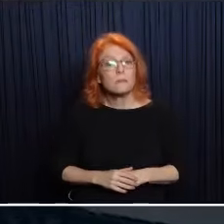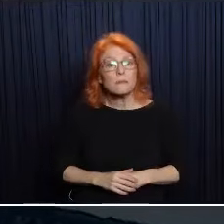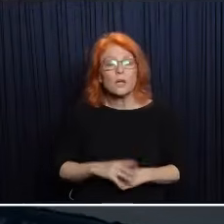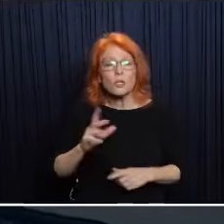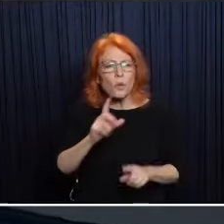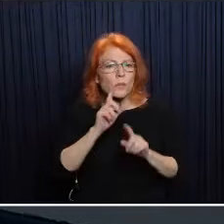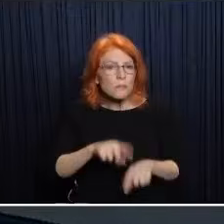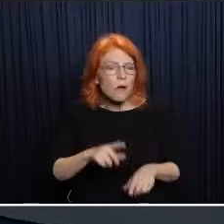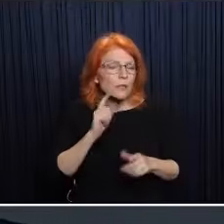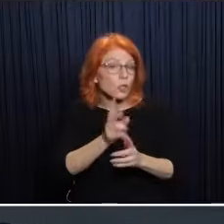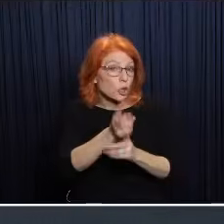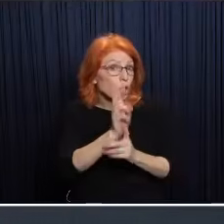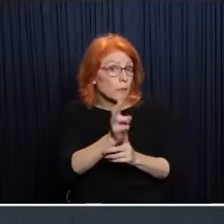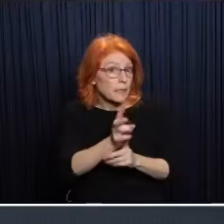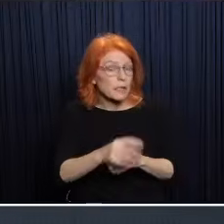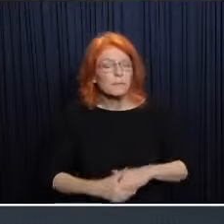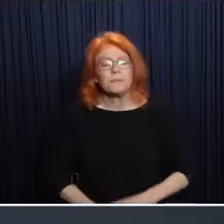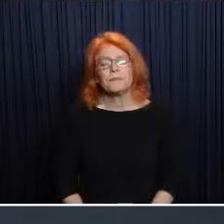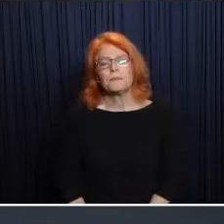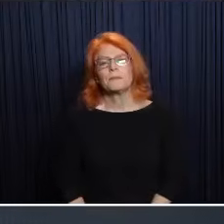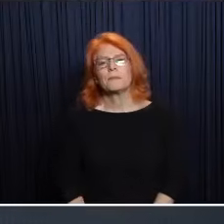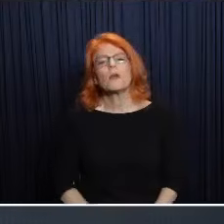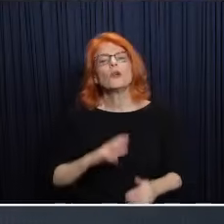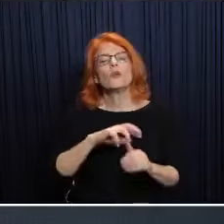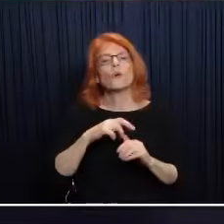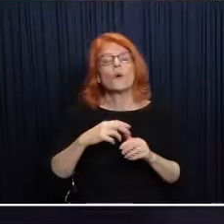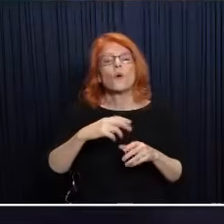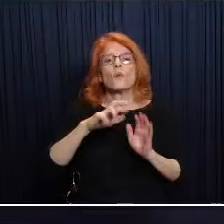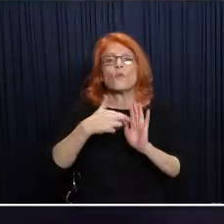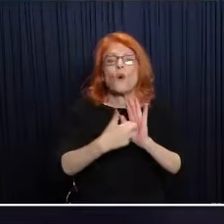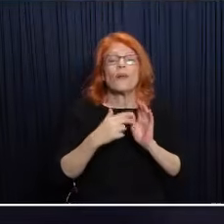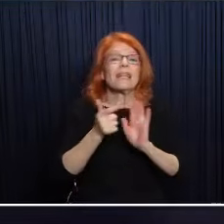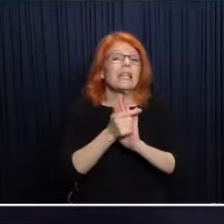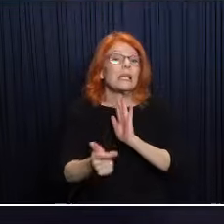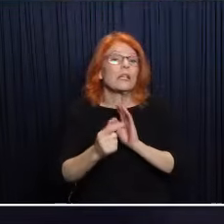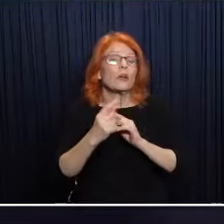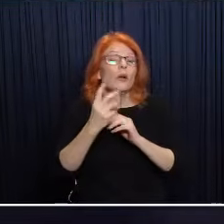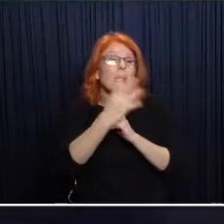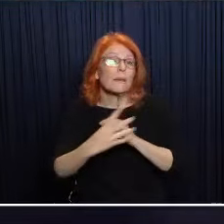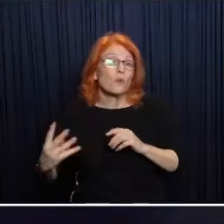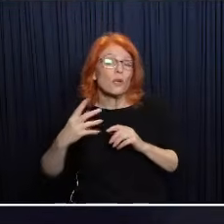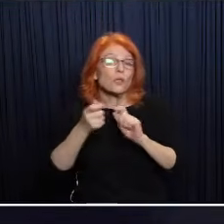LAW ENFORCEMENT. MR. TROBOUGH, I WOULD LIKE TO GET YOUR RESPONSE AND ALSO IN